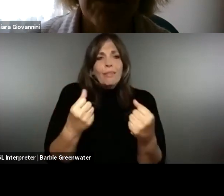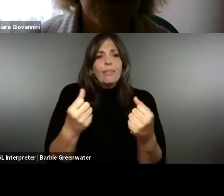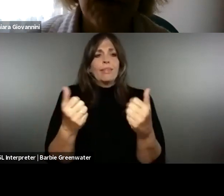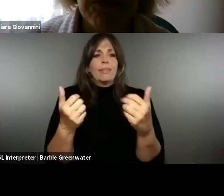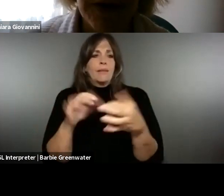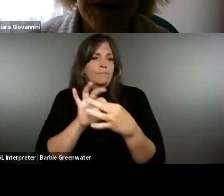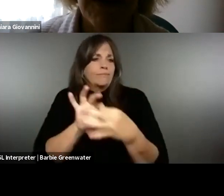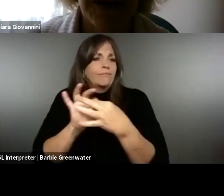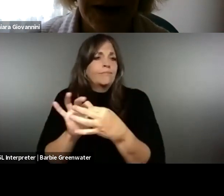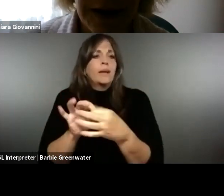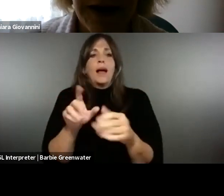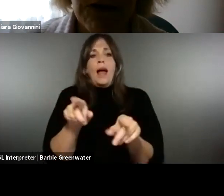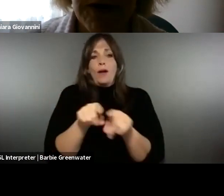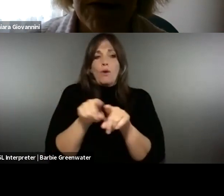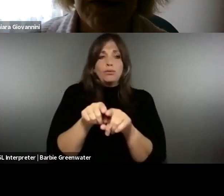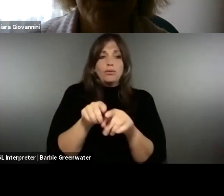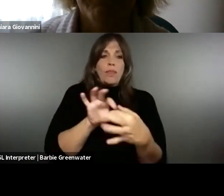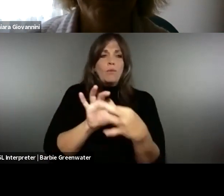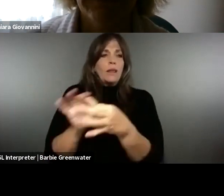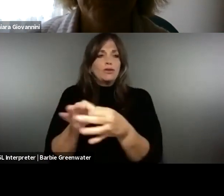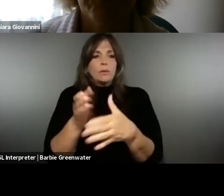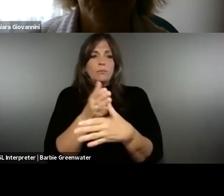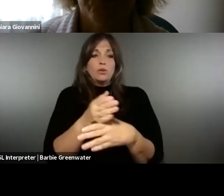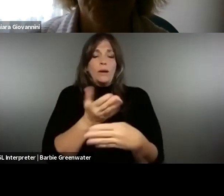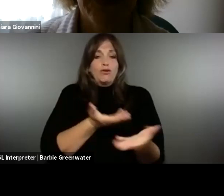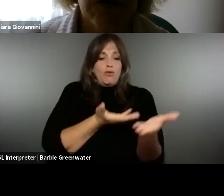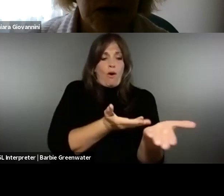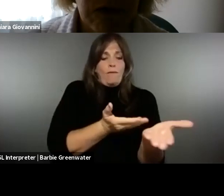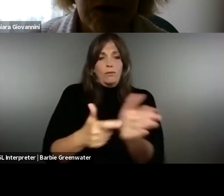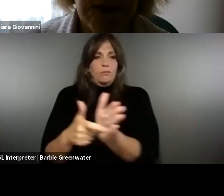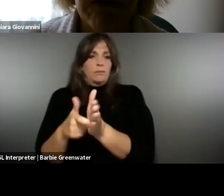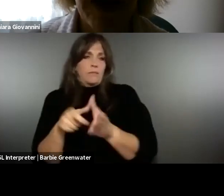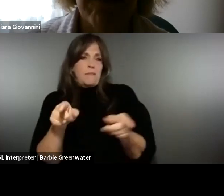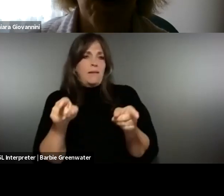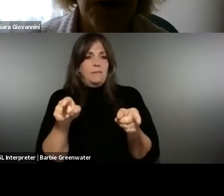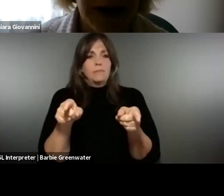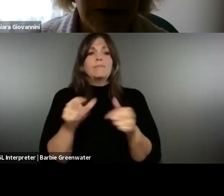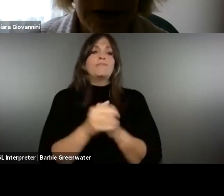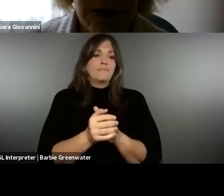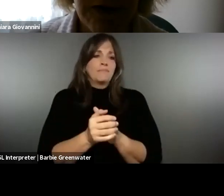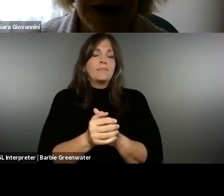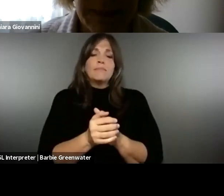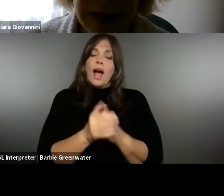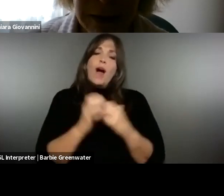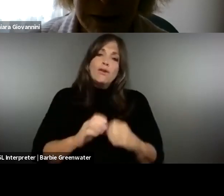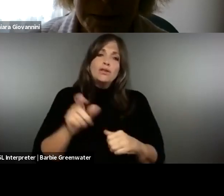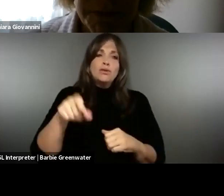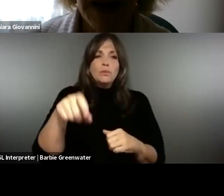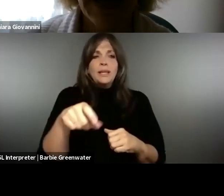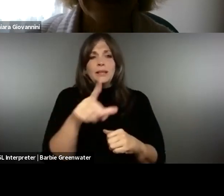on healthy and balanced relationship between the offer and the demand, and the demand is based on consumer needs, and consumer needs, again,